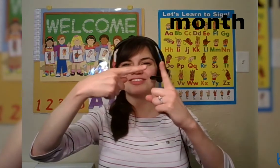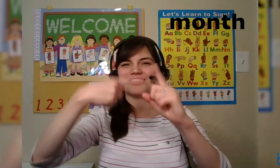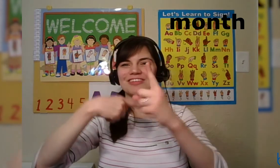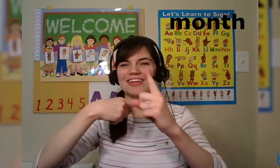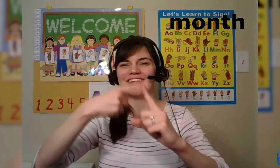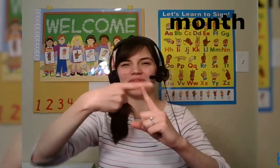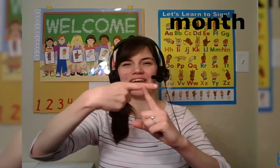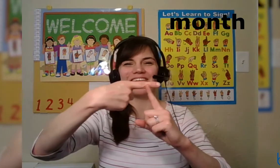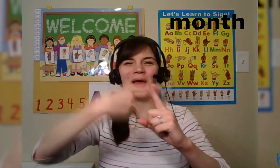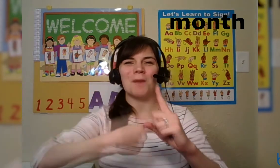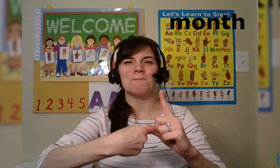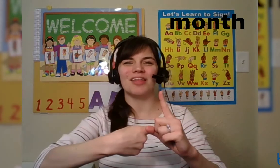Turn this hand sideways...